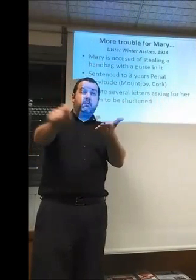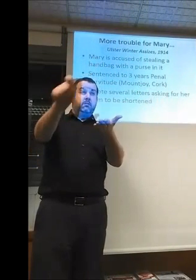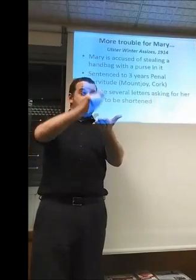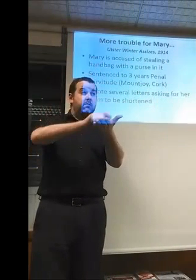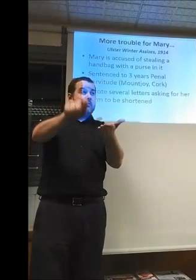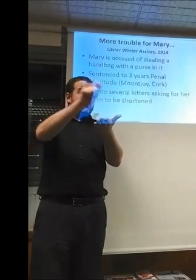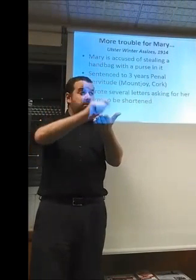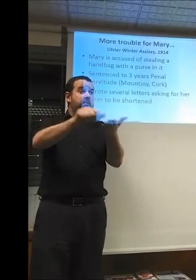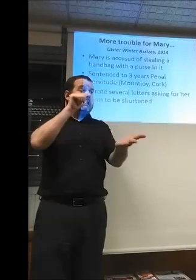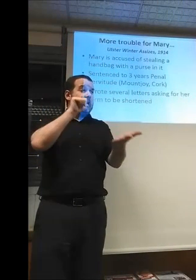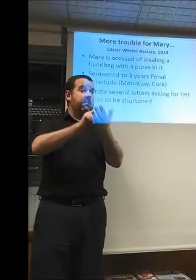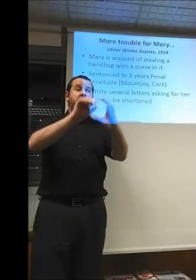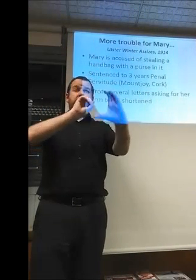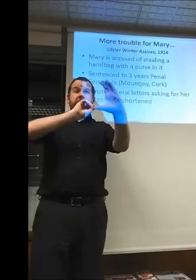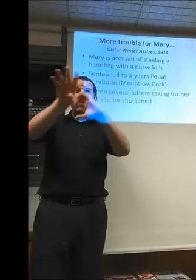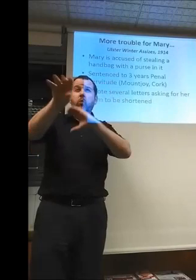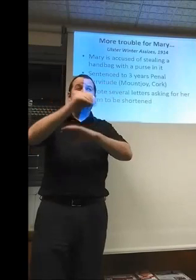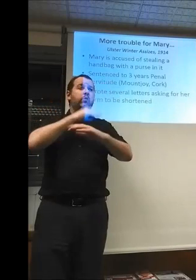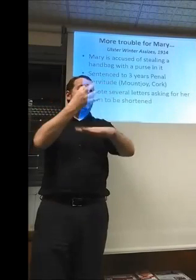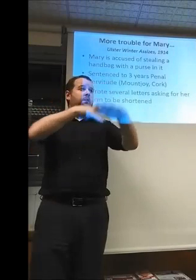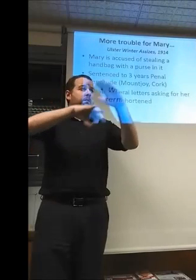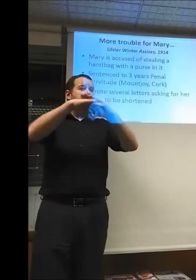in Athlone, so this is the court in Athlone one interesting point here, the interpreter